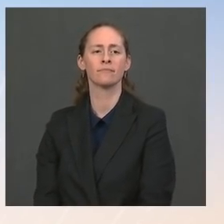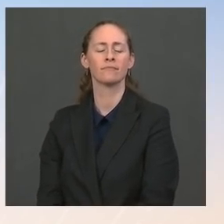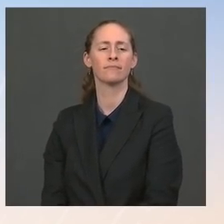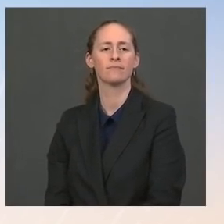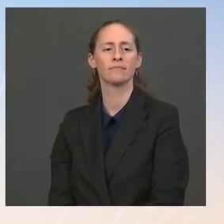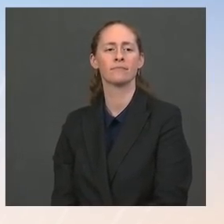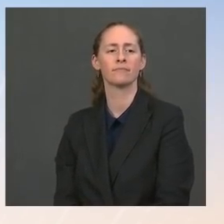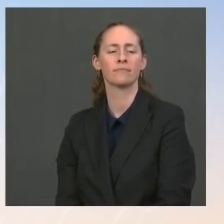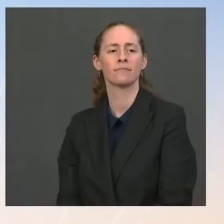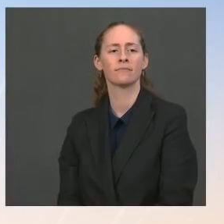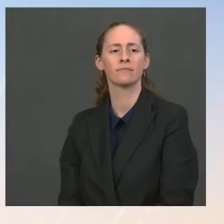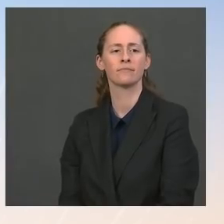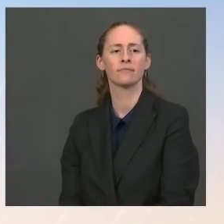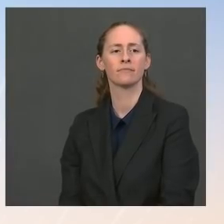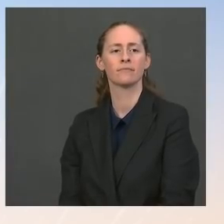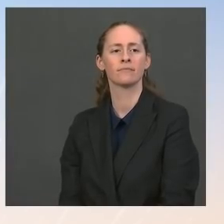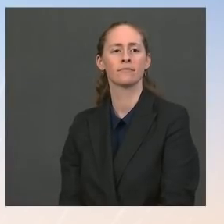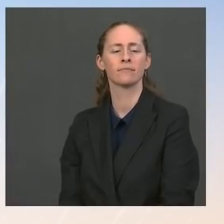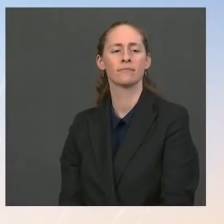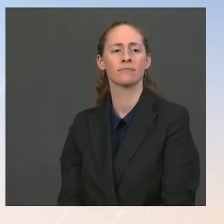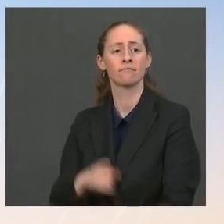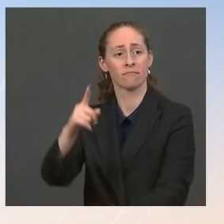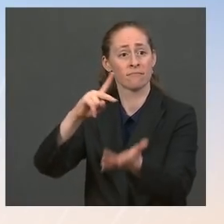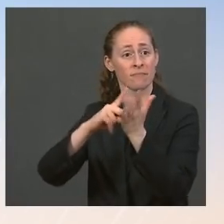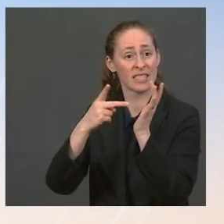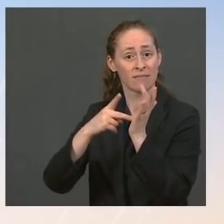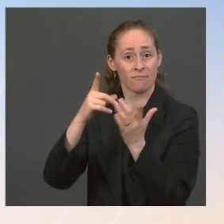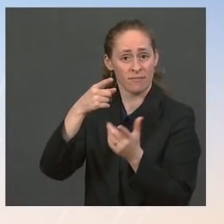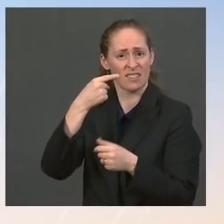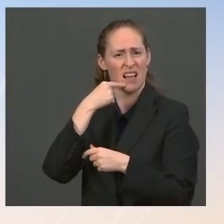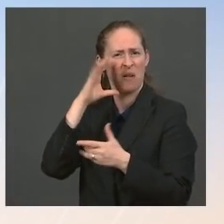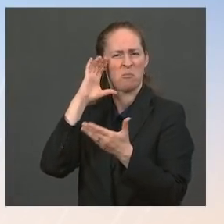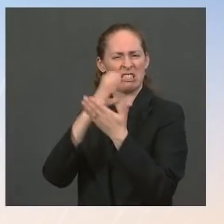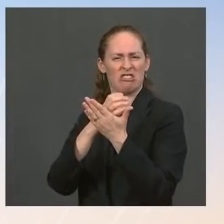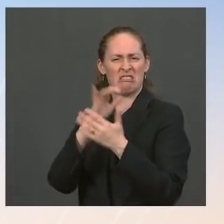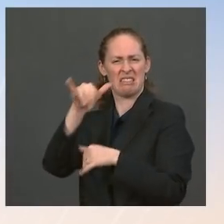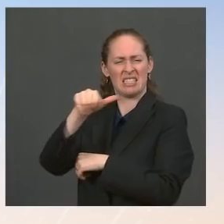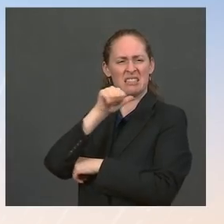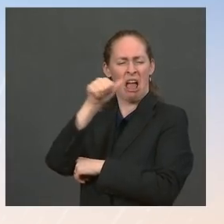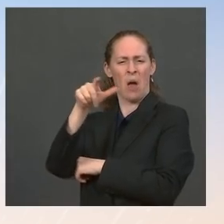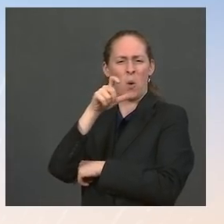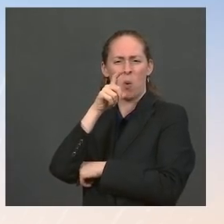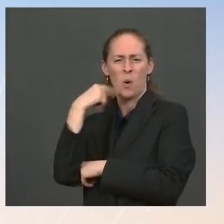belies the actual treatment of Haitian immigrants not just in this administration,